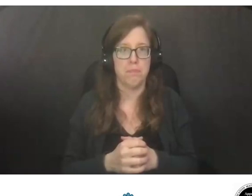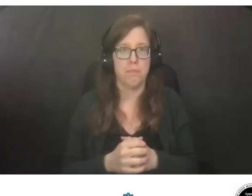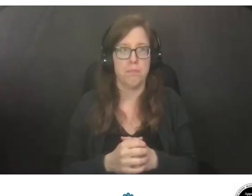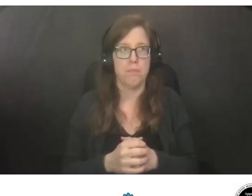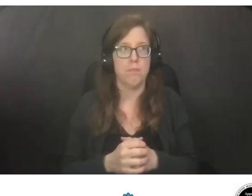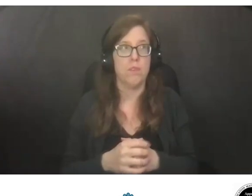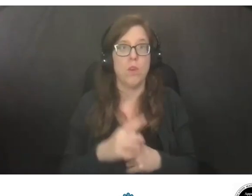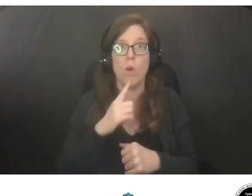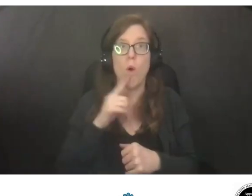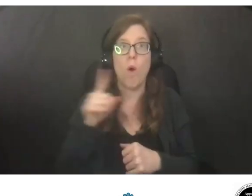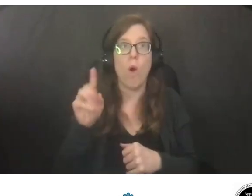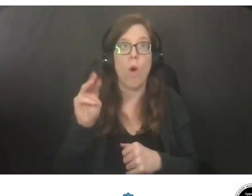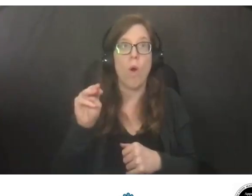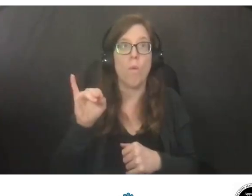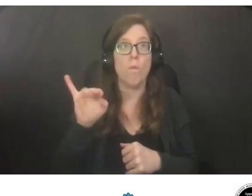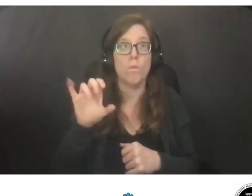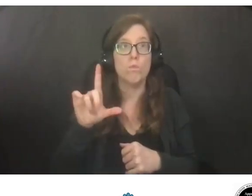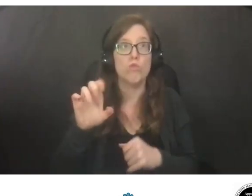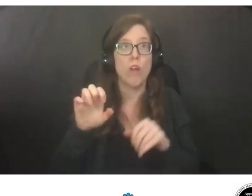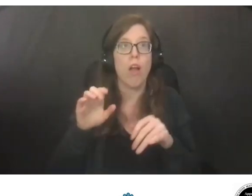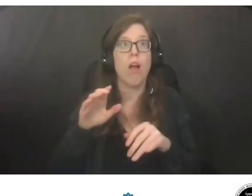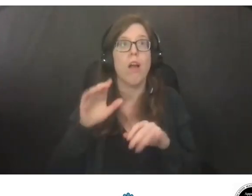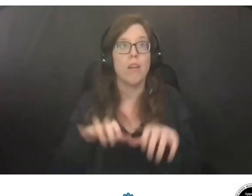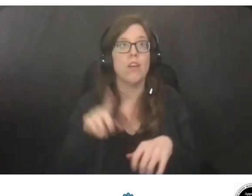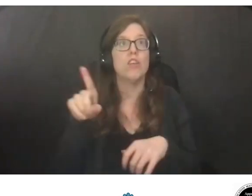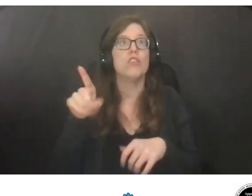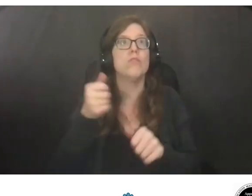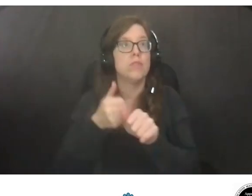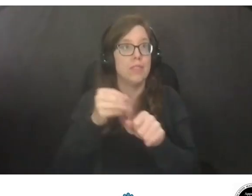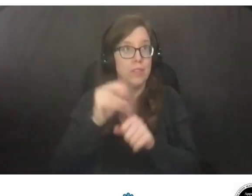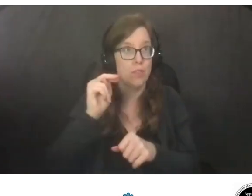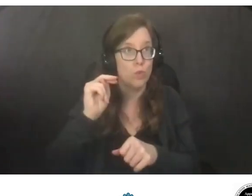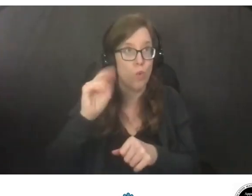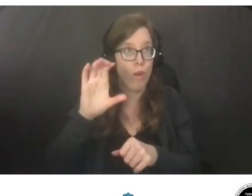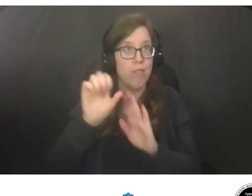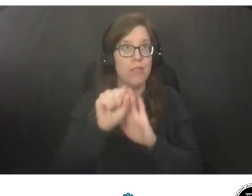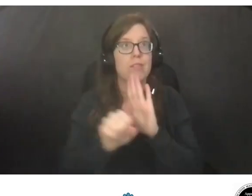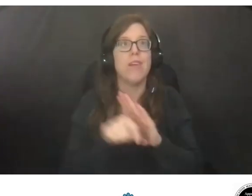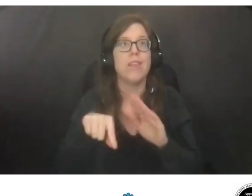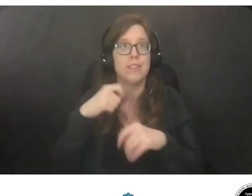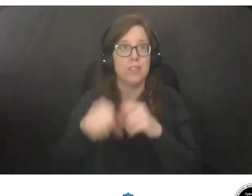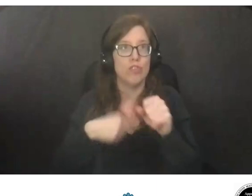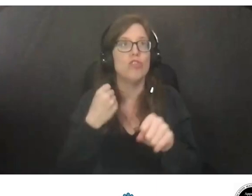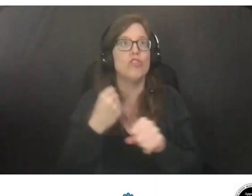Oh, Michelle shared in the chat. She's in North Carolina, and this year has been privileged to set